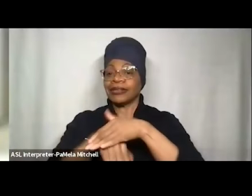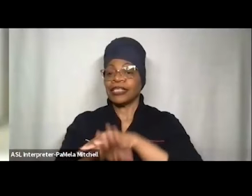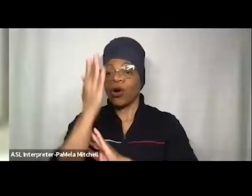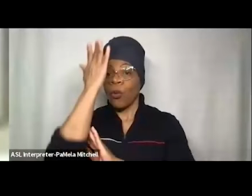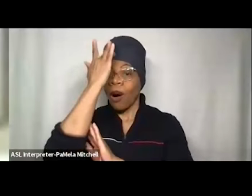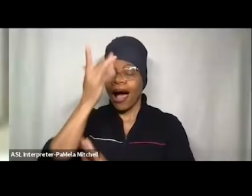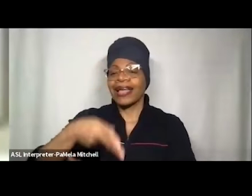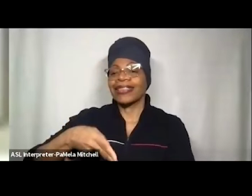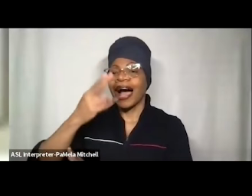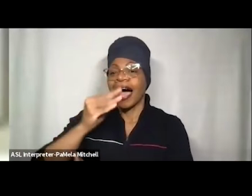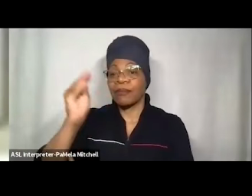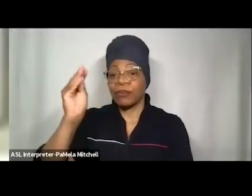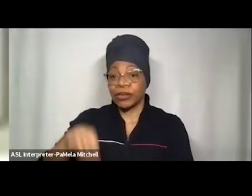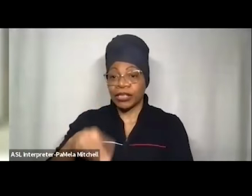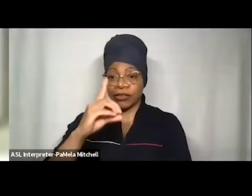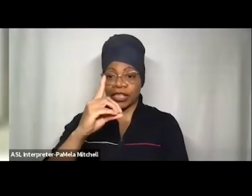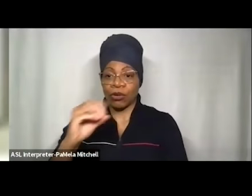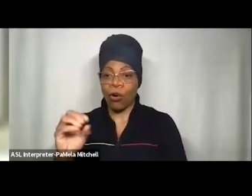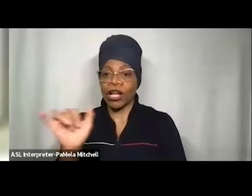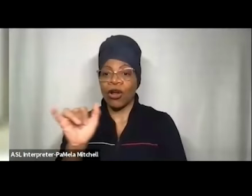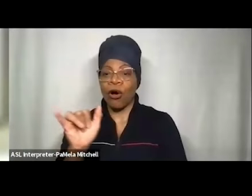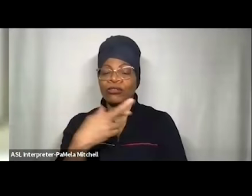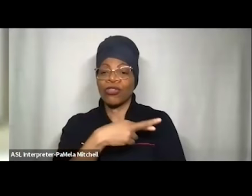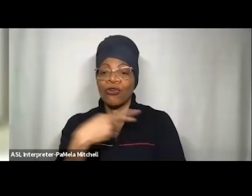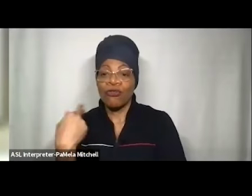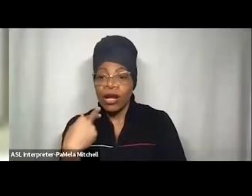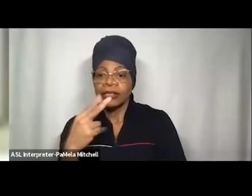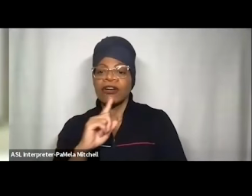And in the case of criminal risk, the importance of looking at criminal risk